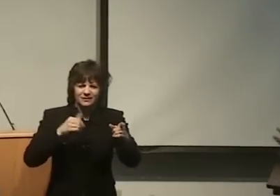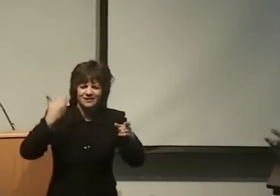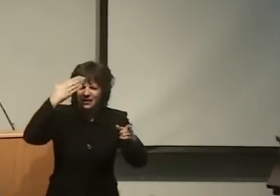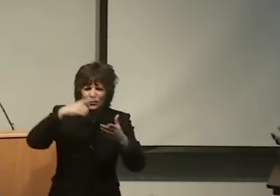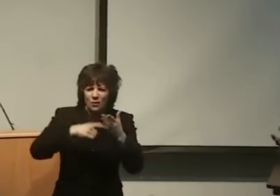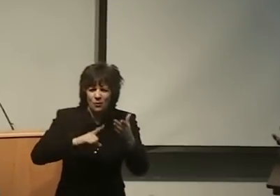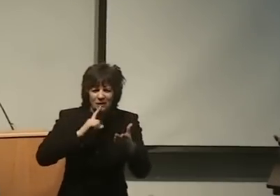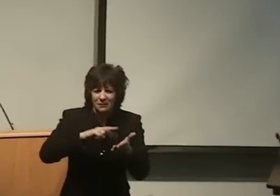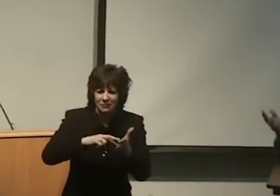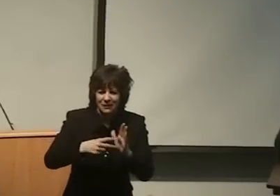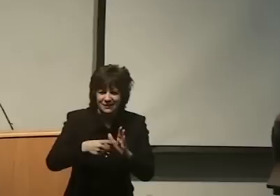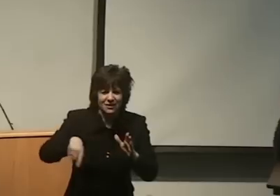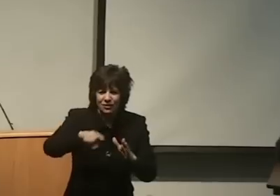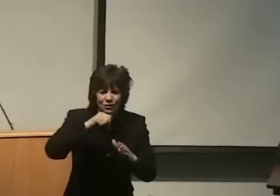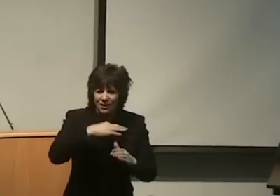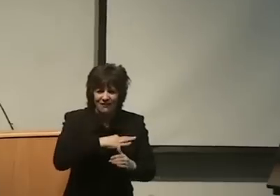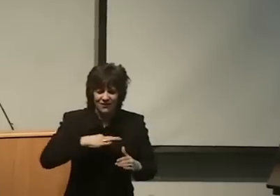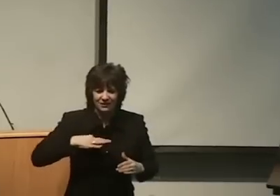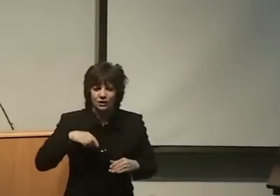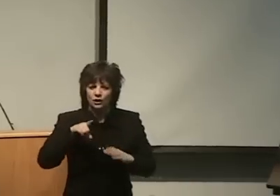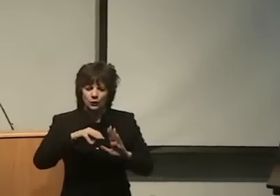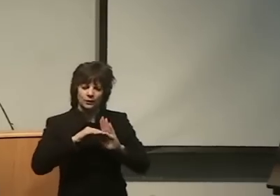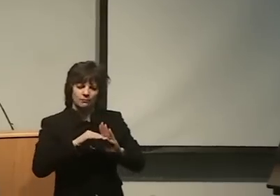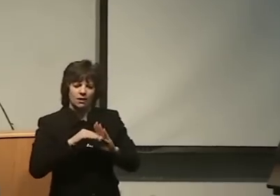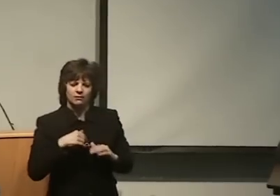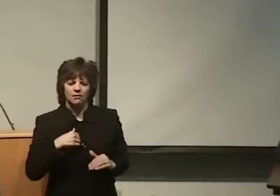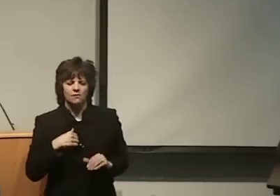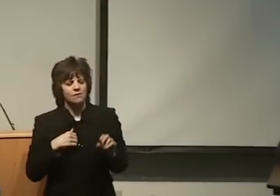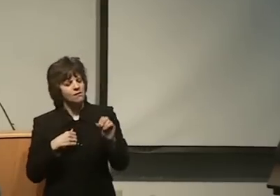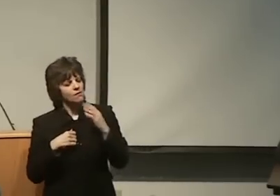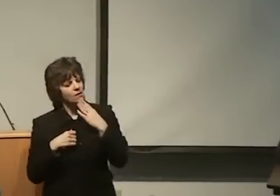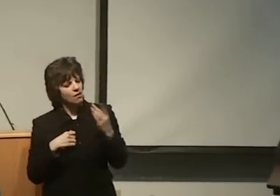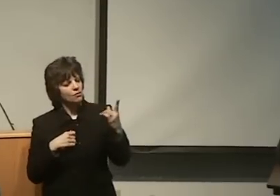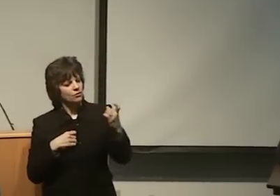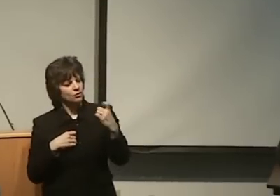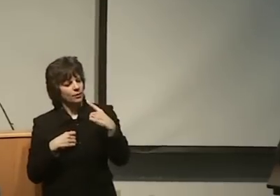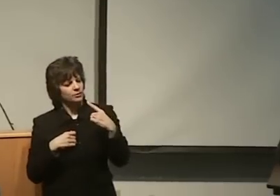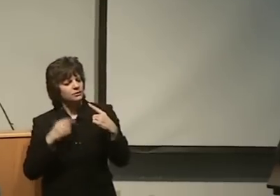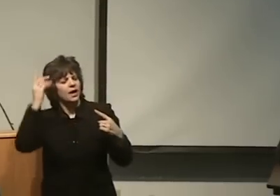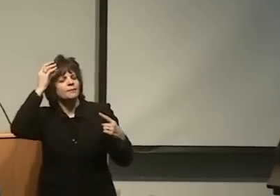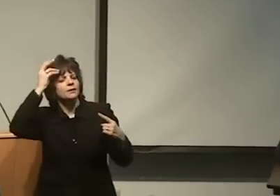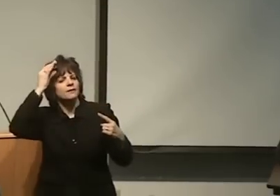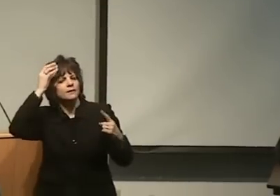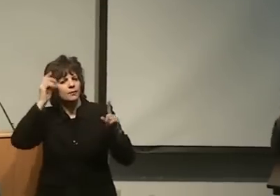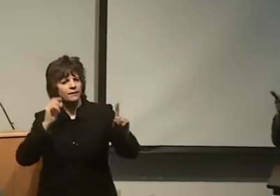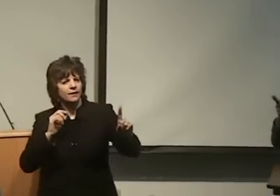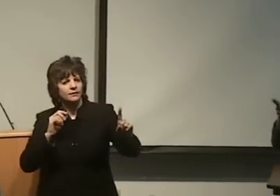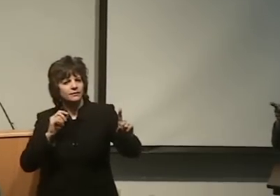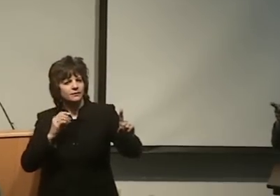But you can model that by saying I'm going to think about that. That's a great question. You've made me think.